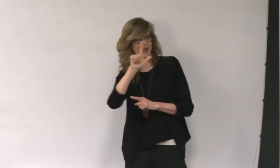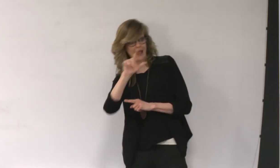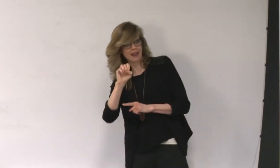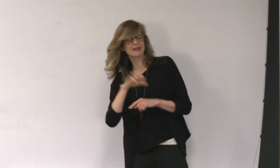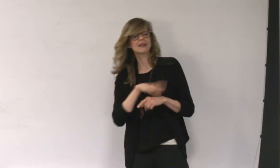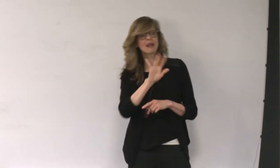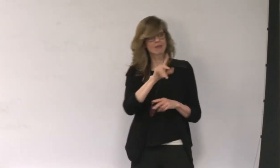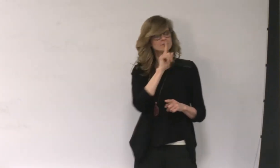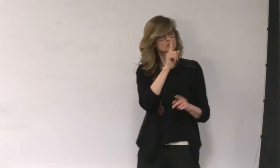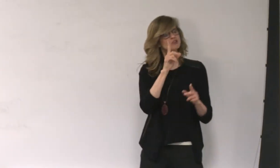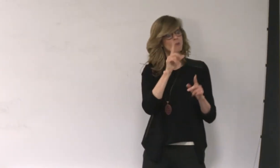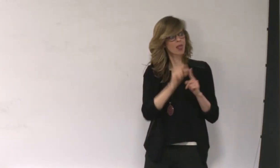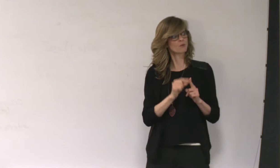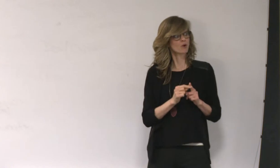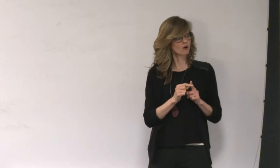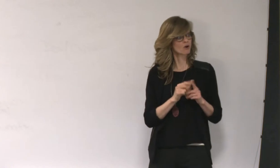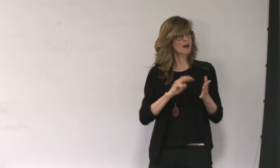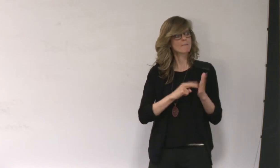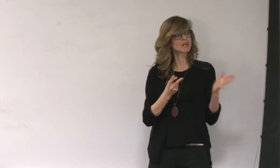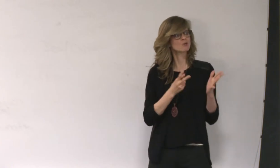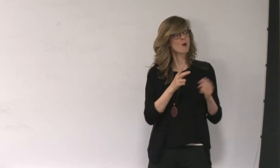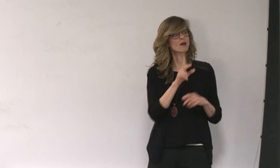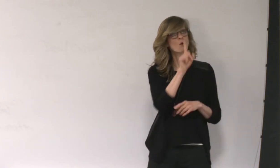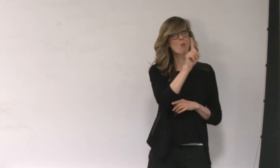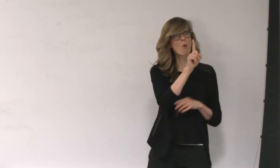G-O-O-G-O-L